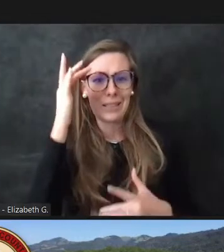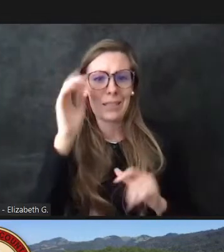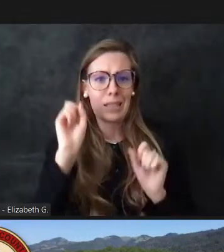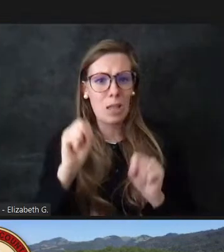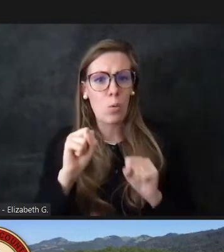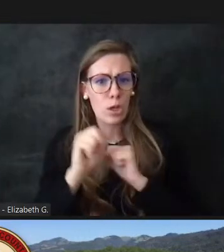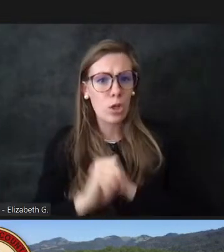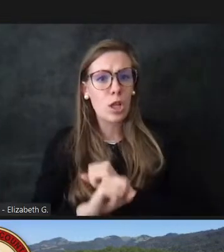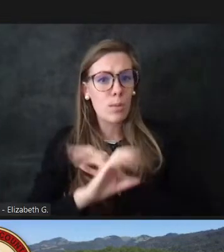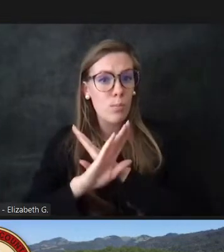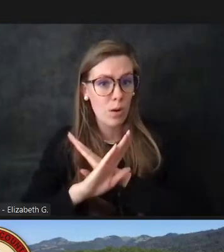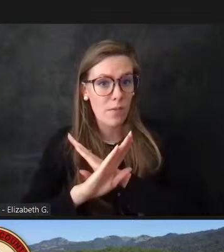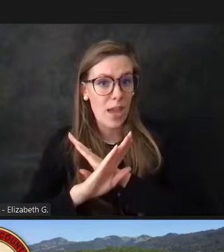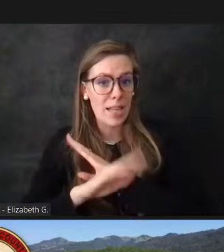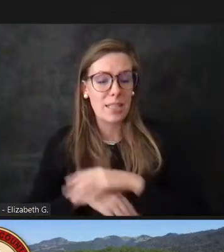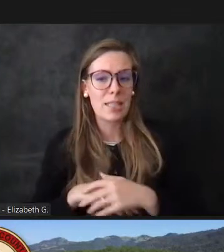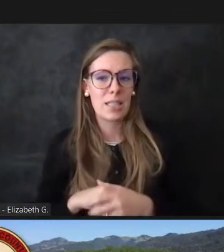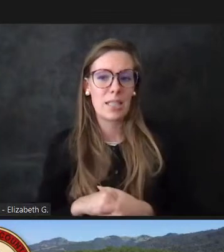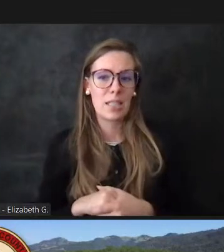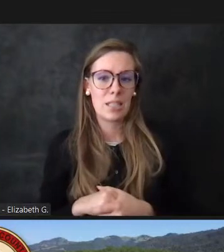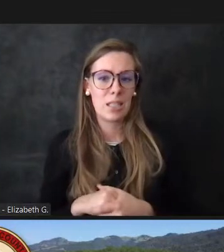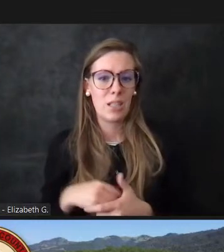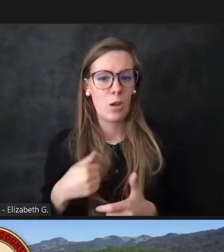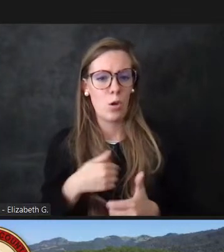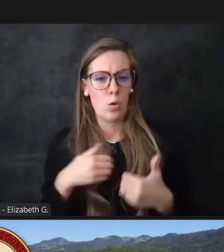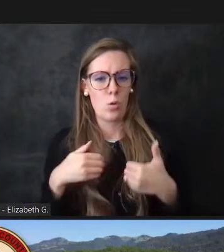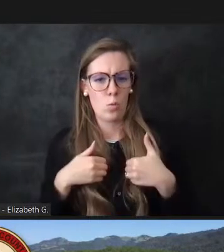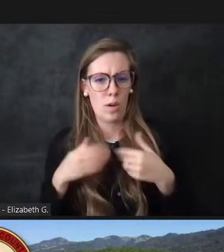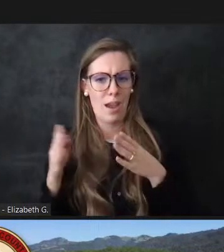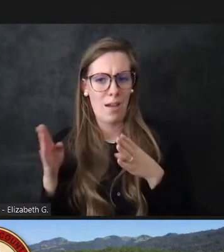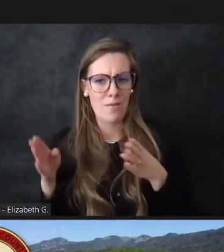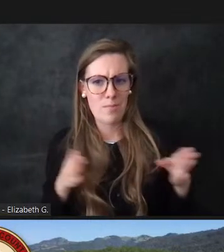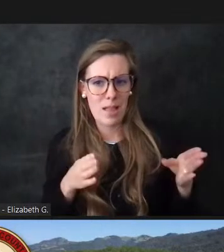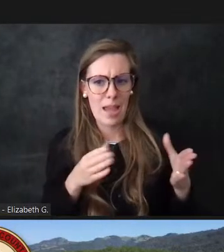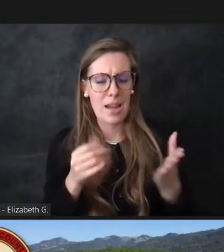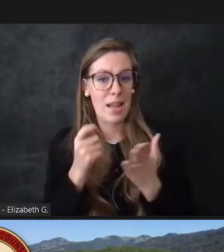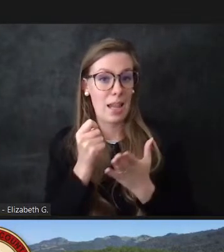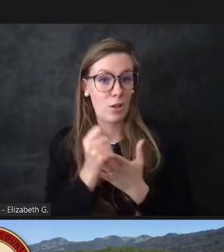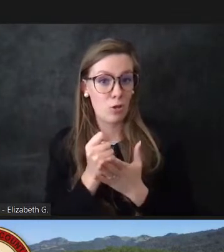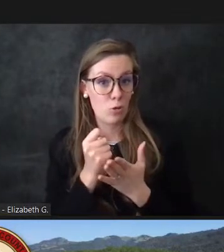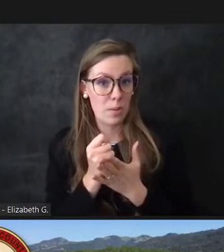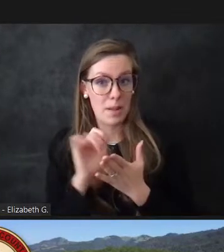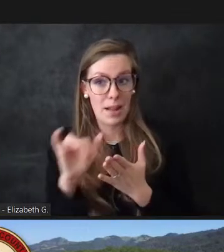We have a brochure of plan and treatment and that treatment is a vaccine.